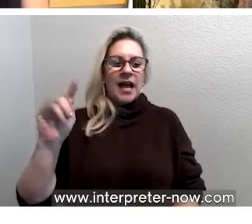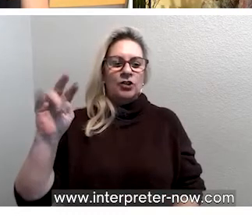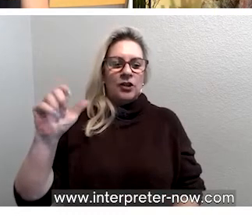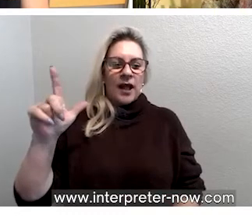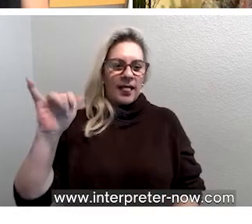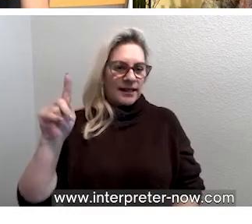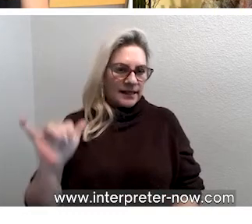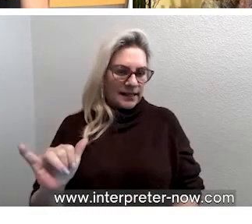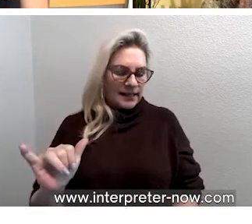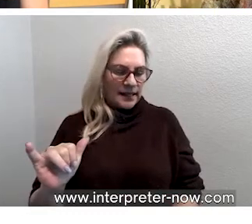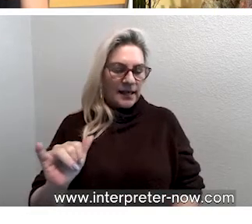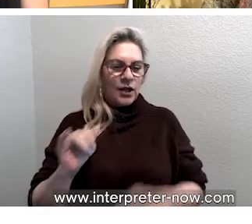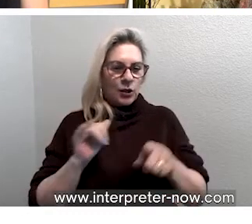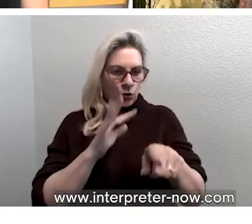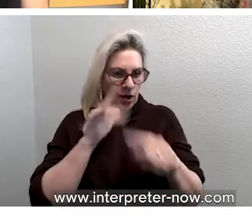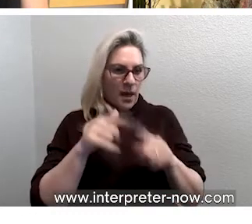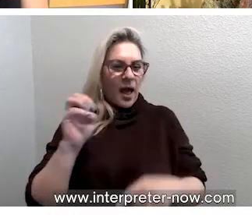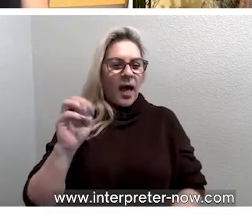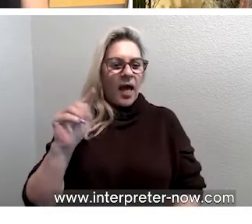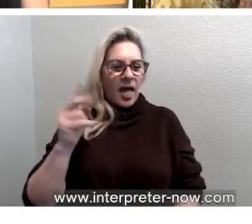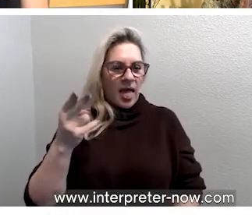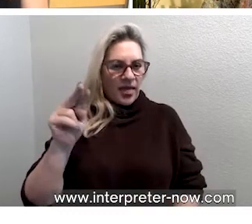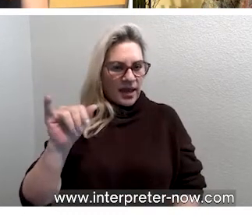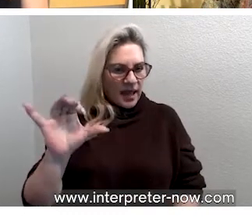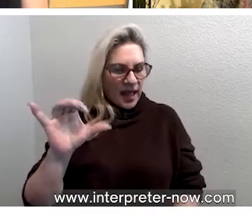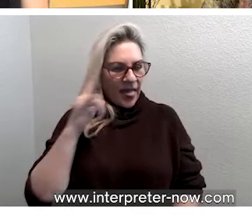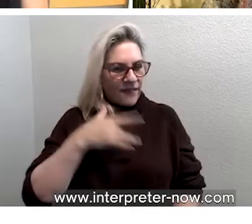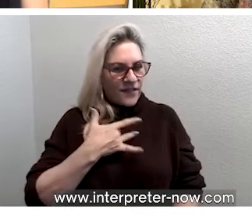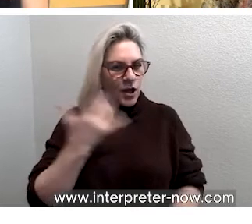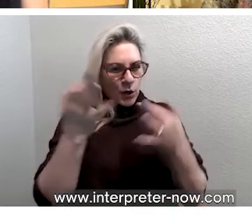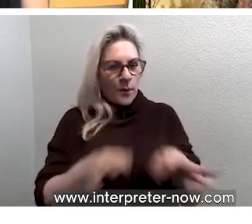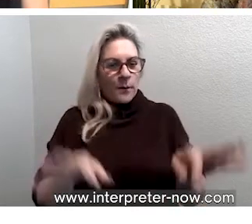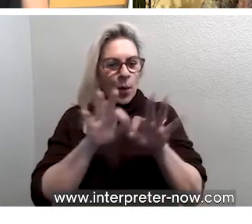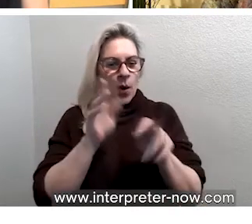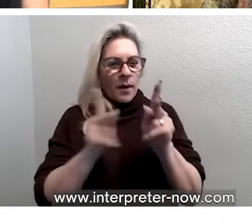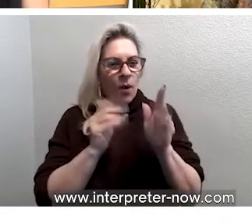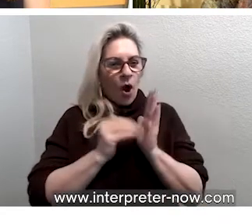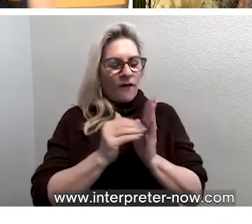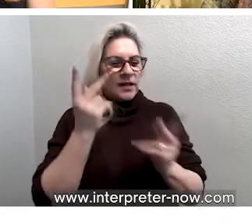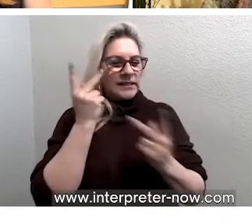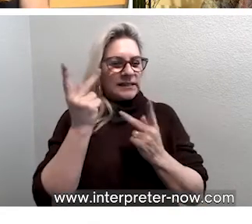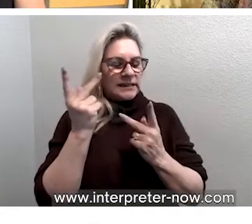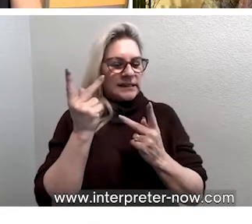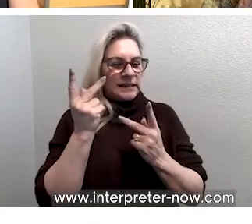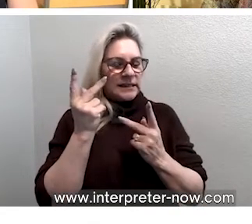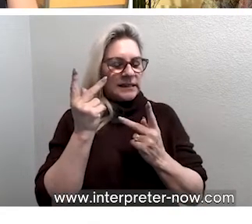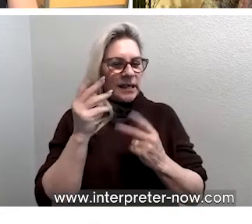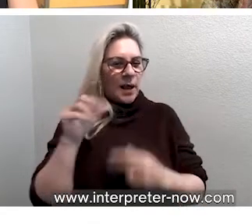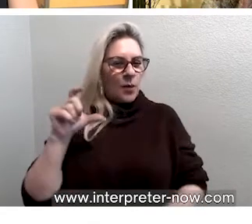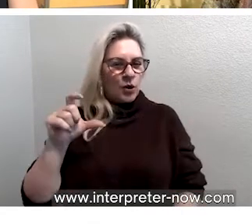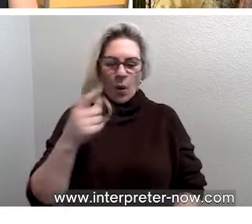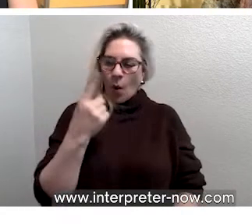I think it's important to, you know, people often see Muslims as one way of looking and